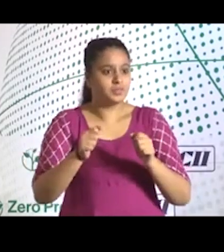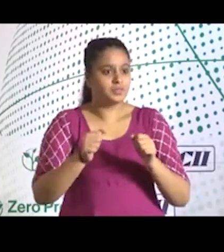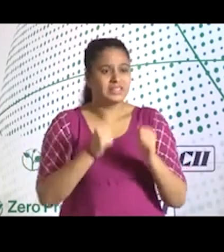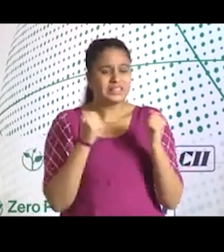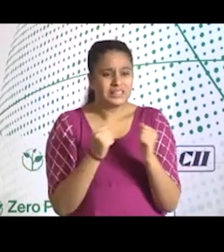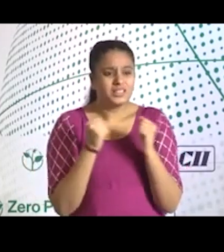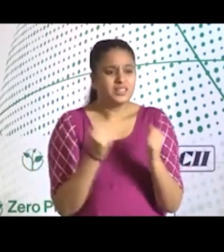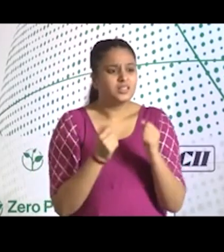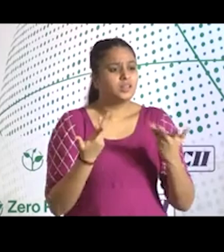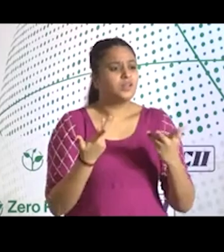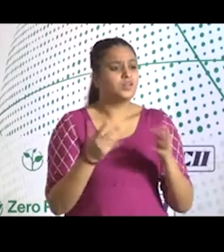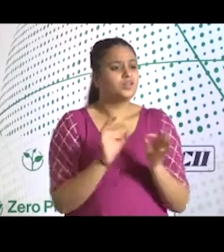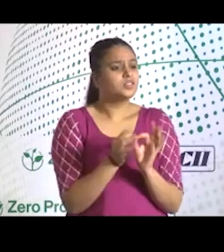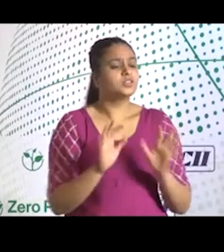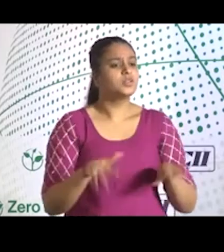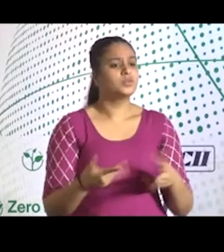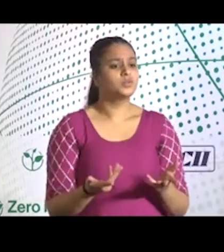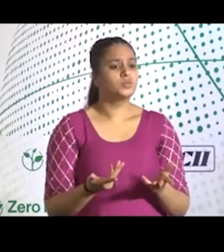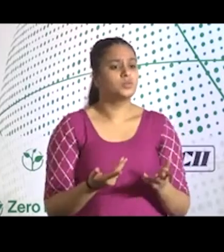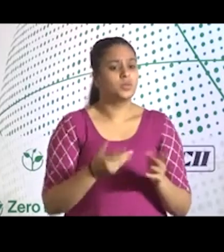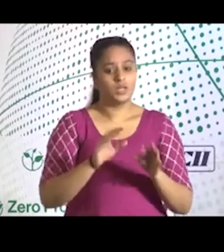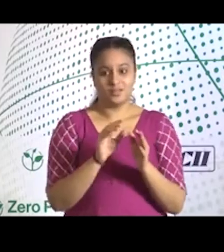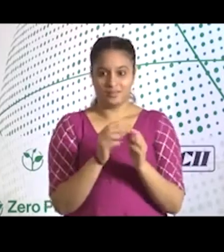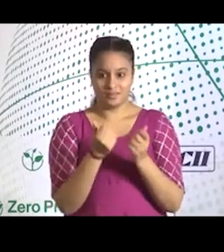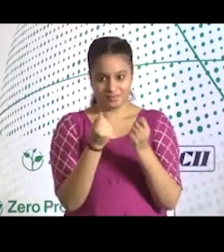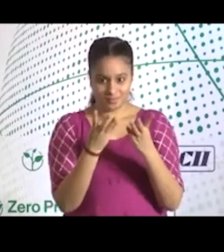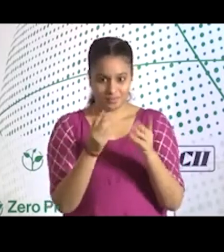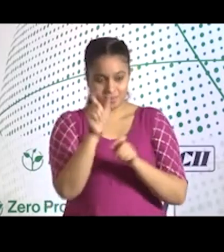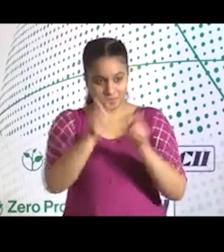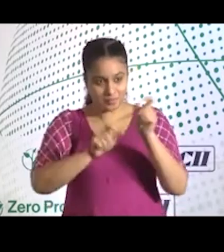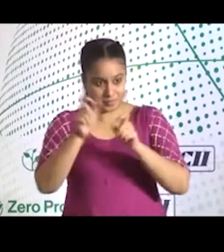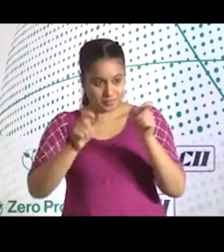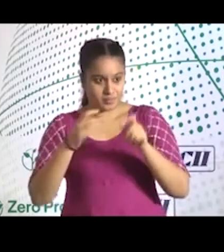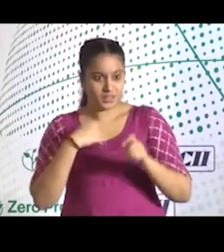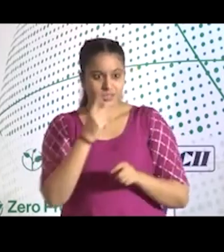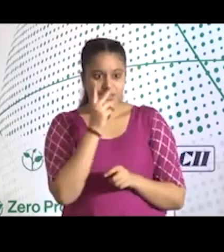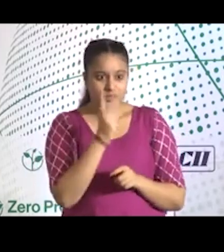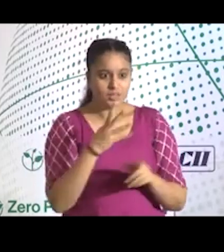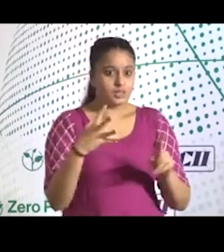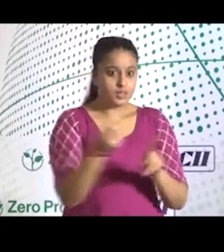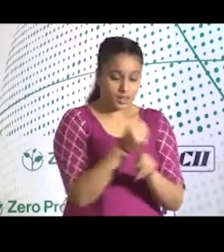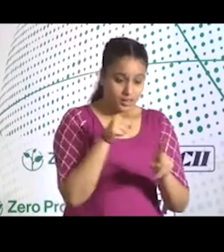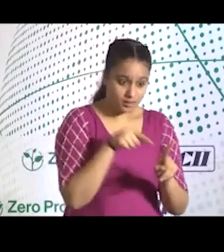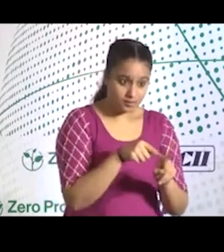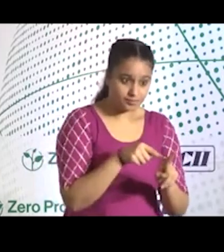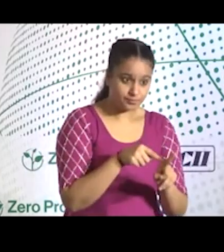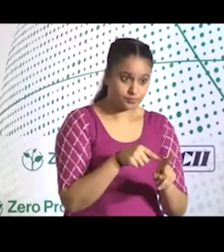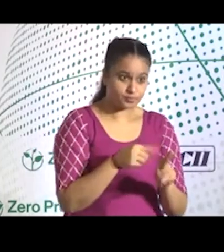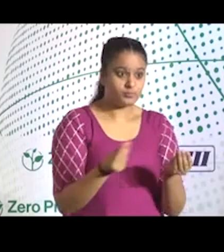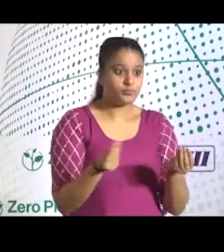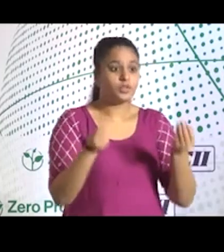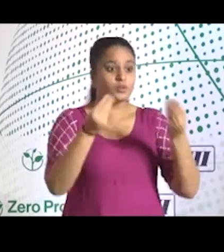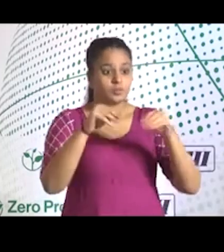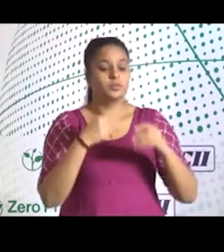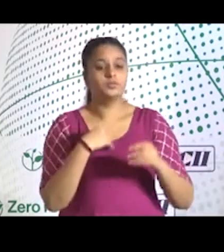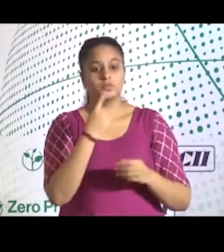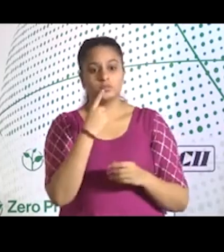And there's a number of clues that, you know, we have identified and we're going to talk about it more during this pandemic. Training is definitely one thing.